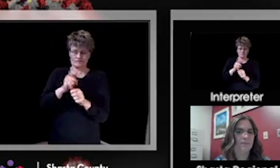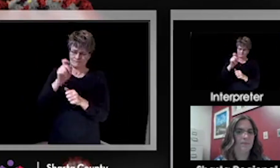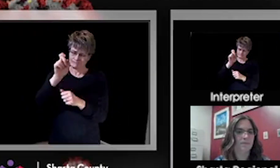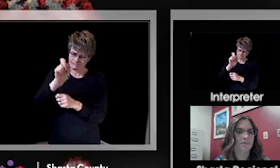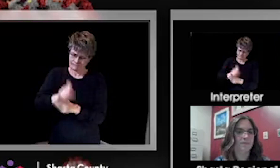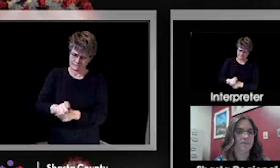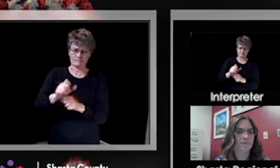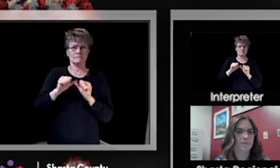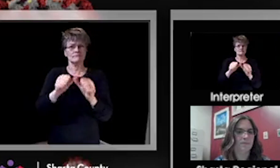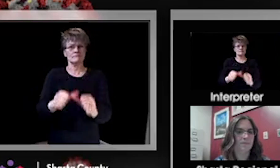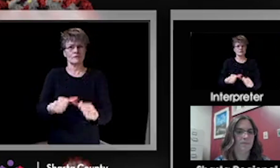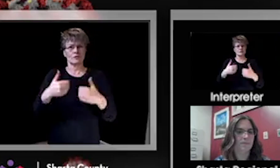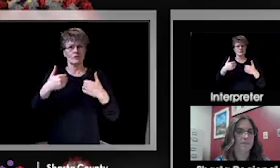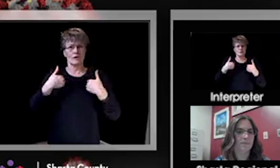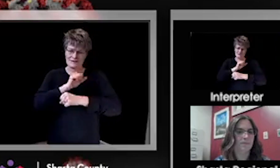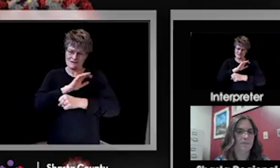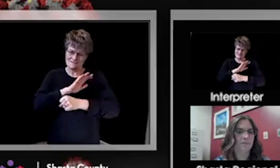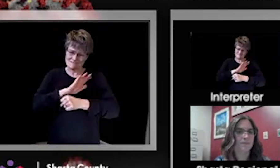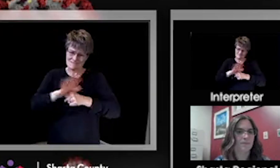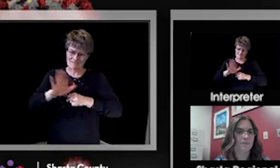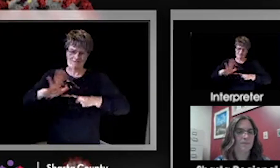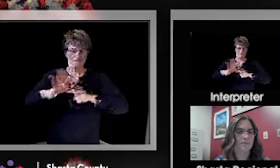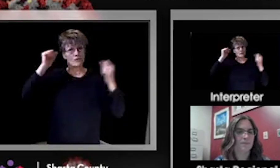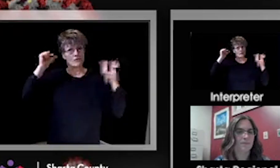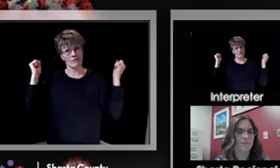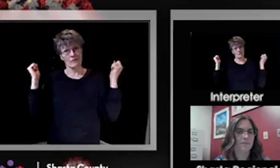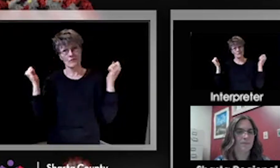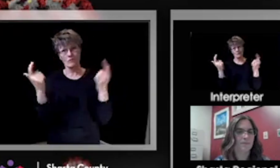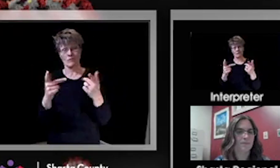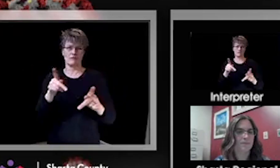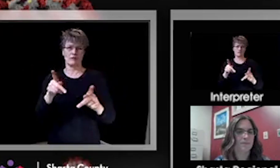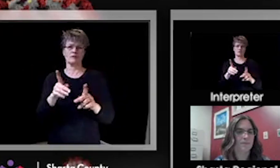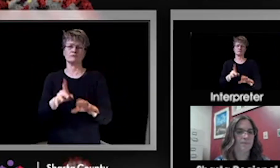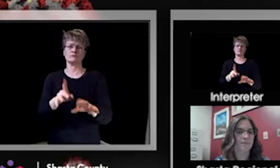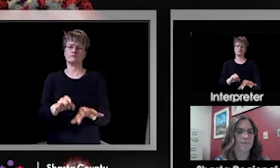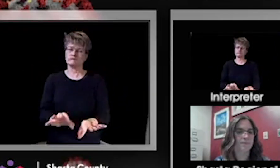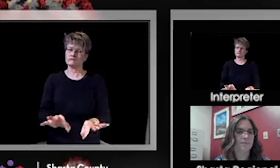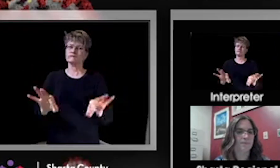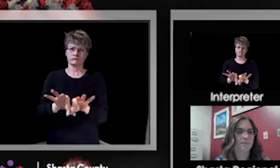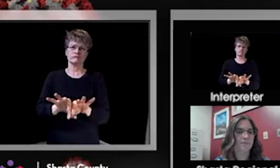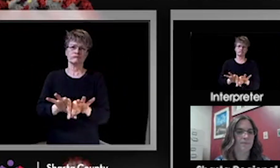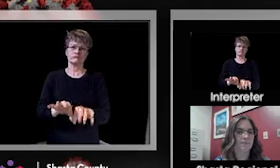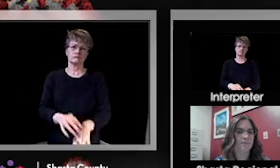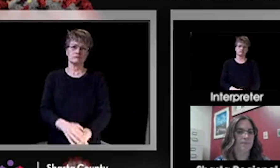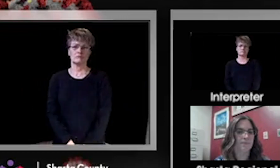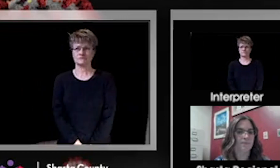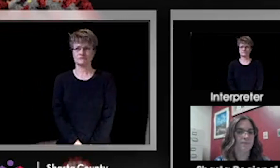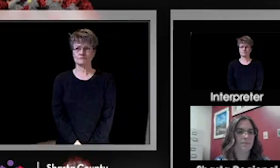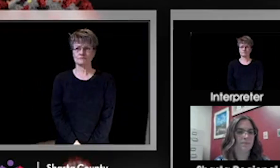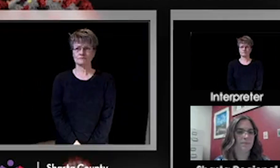us. This is really essential. So, the modeling is done as a way to try to use data from the